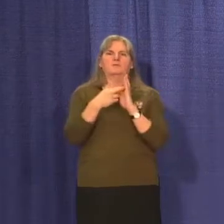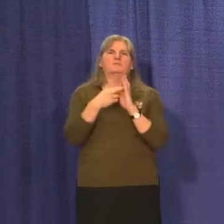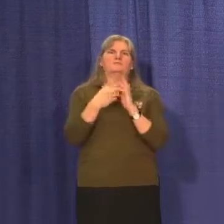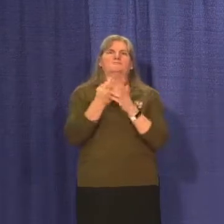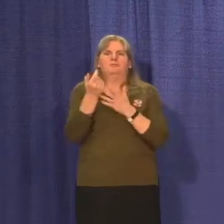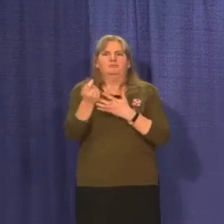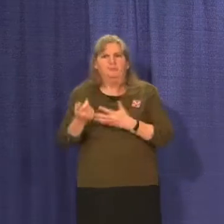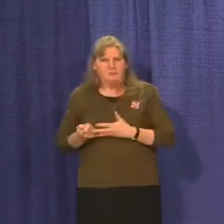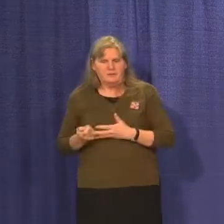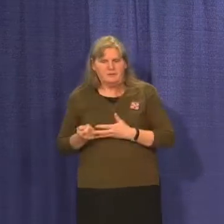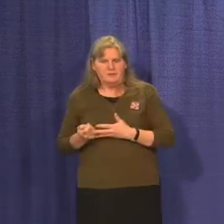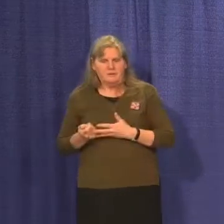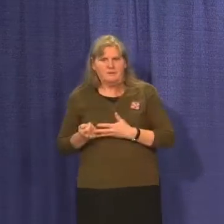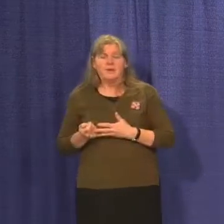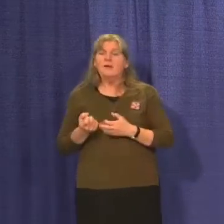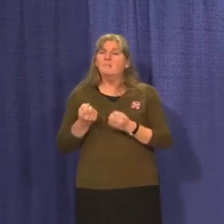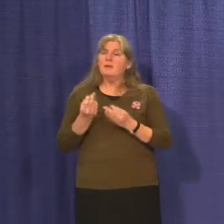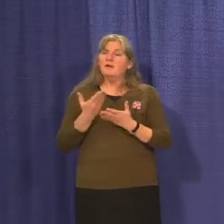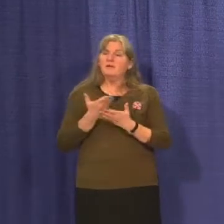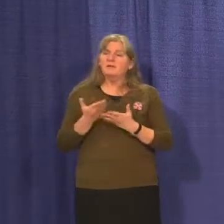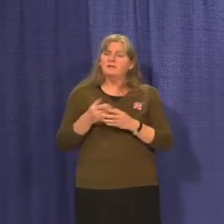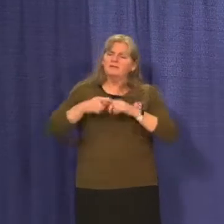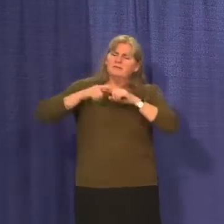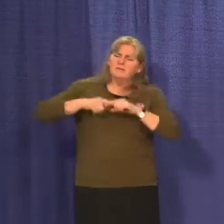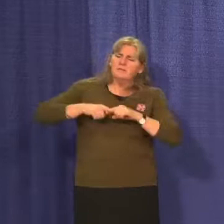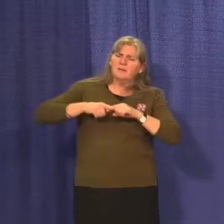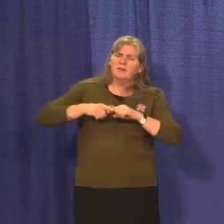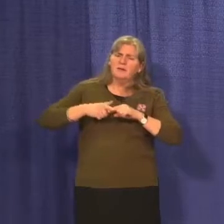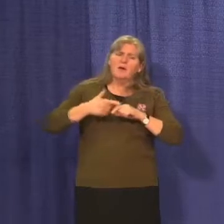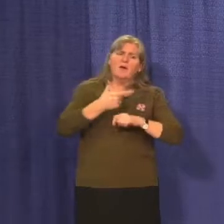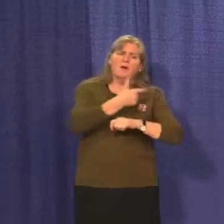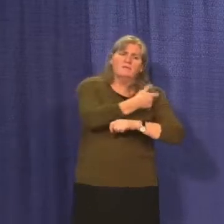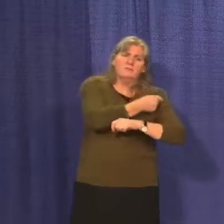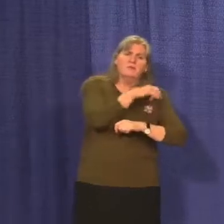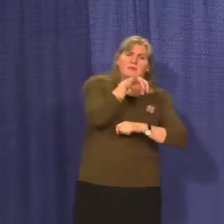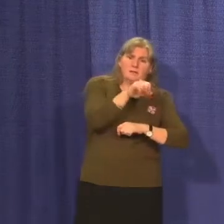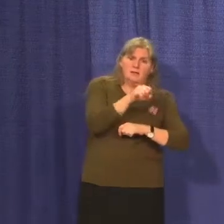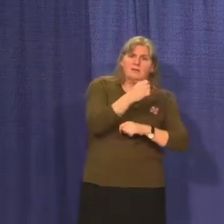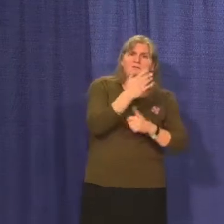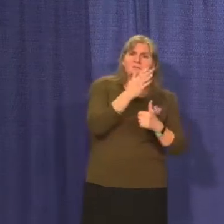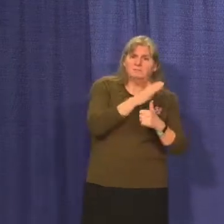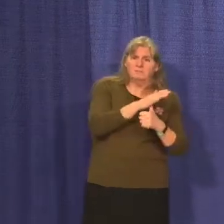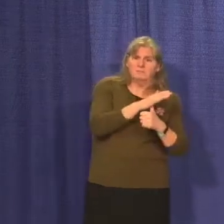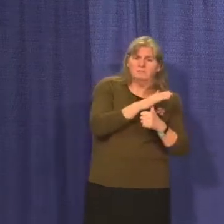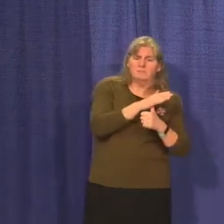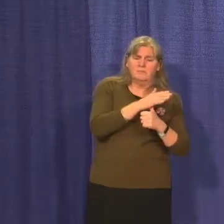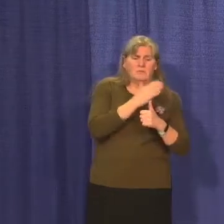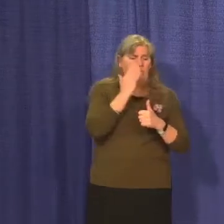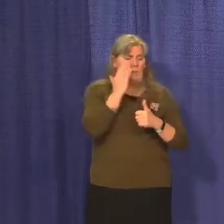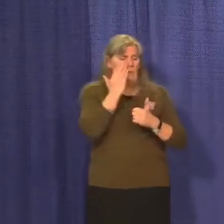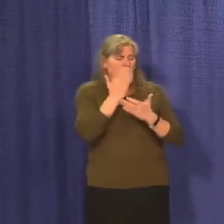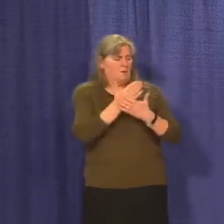in that regard. So much depends not only on the vaccine, on the knowledge of the